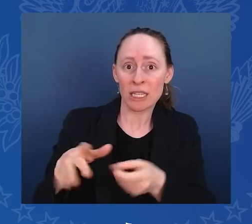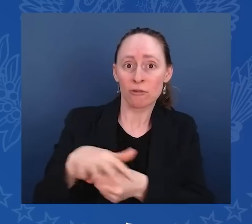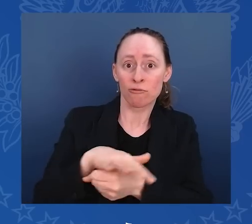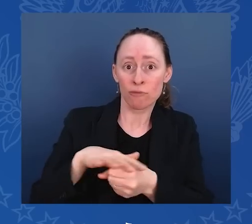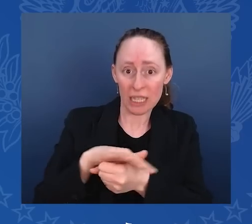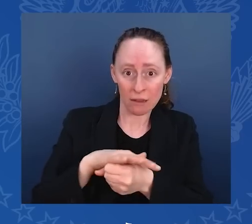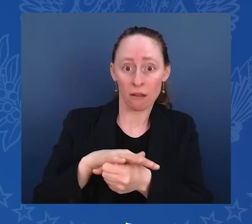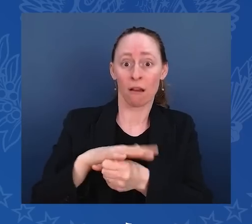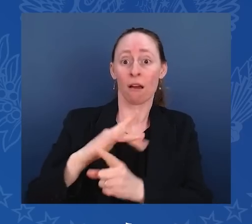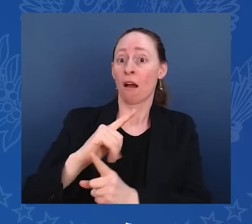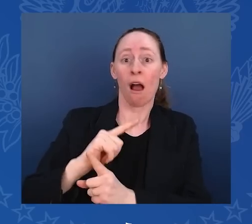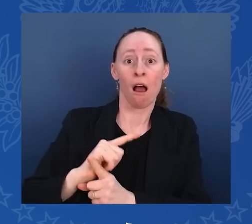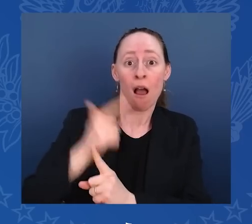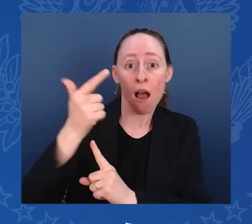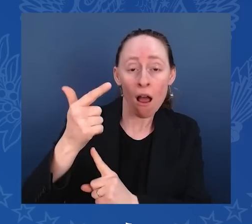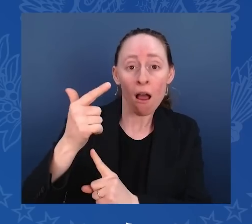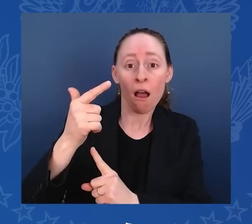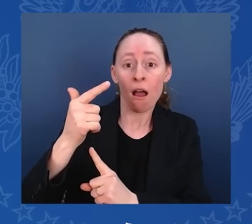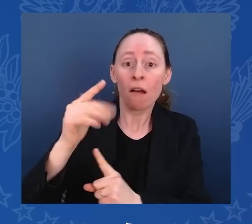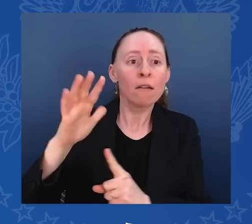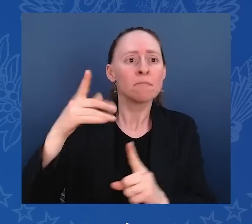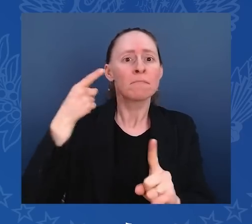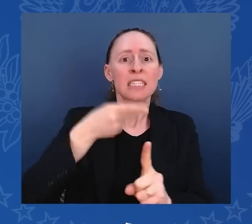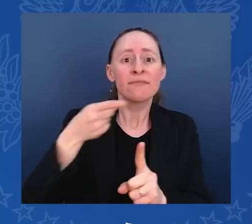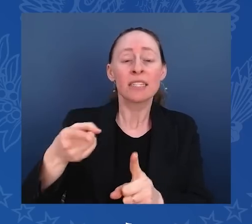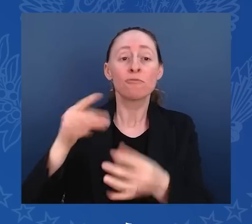in elections and democracy writ large.